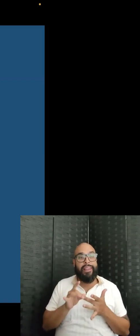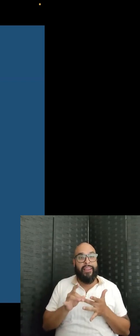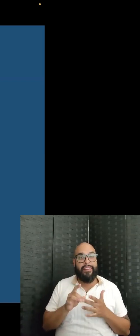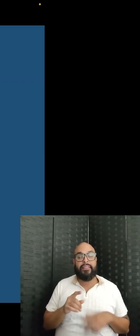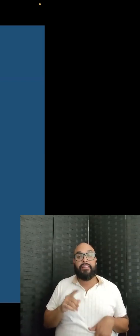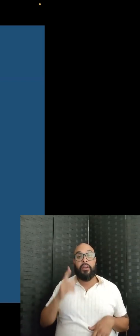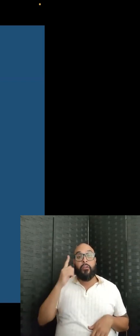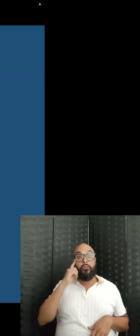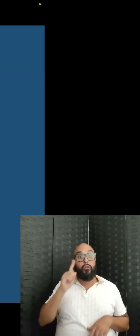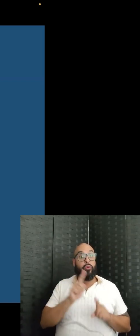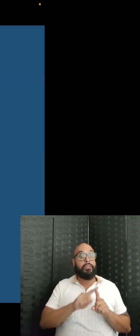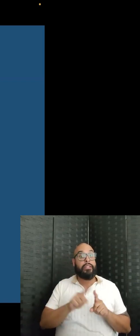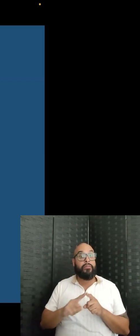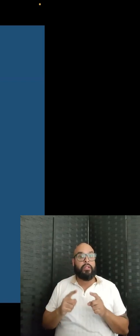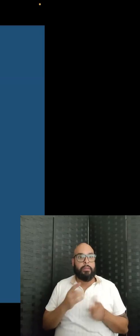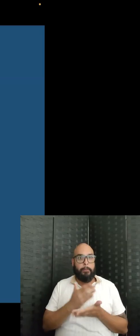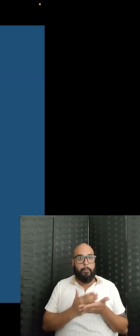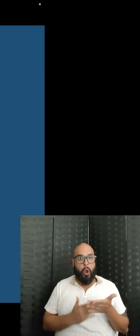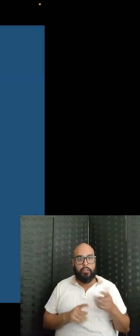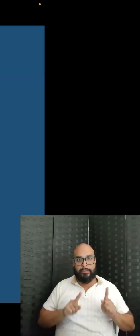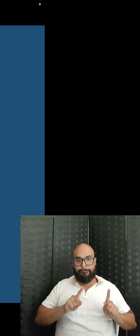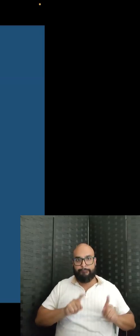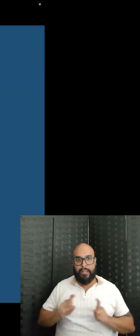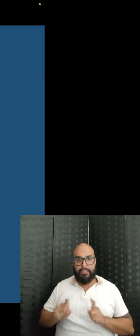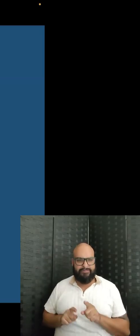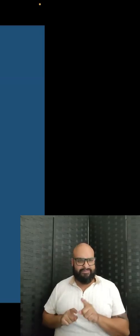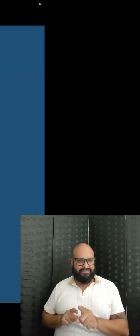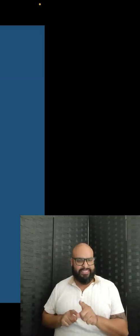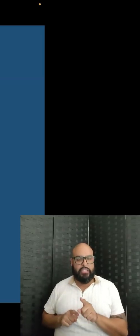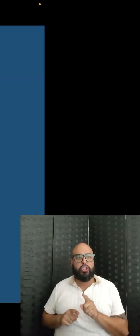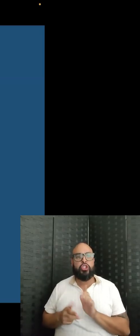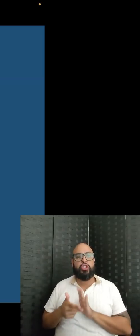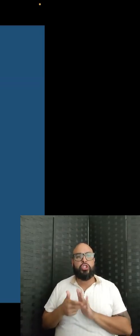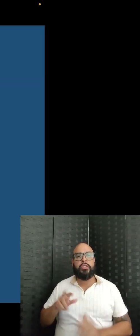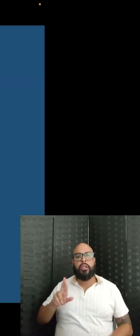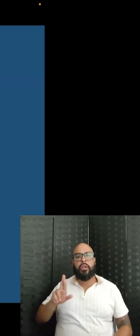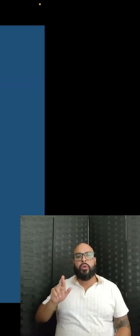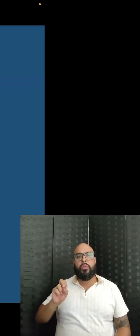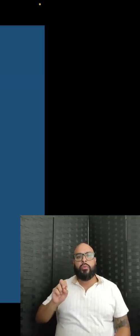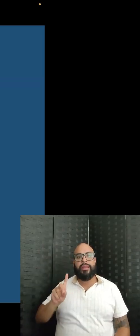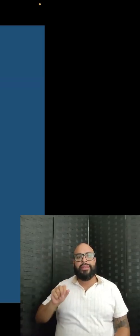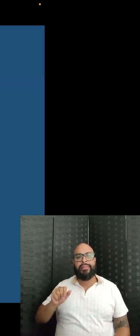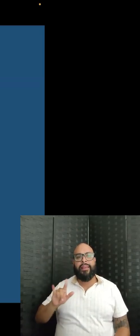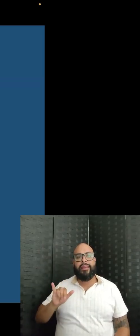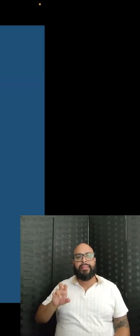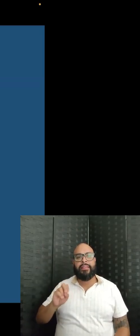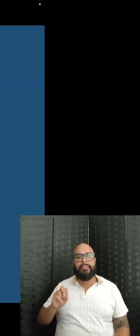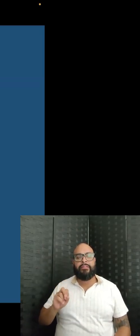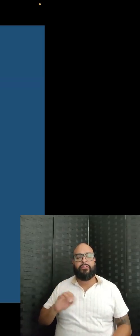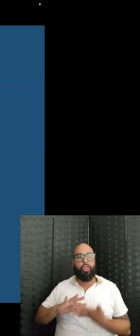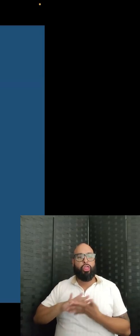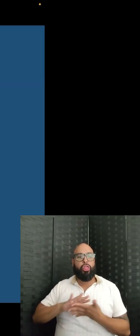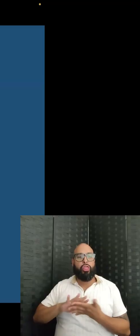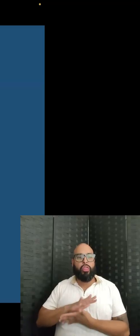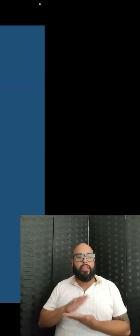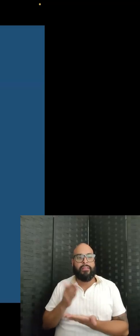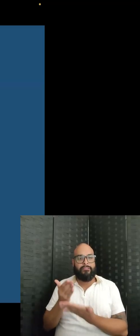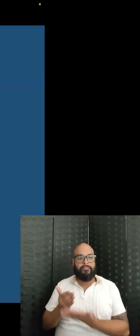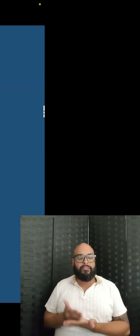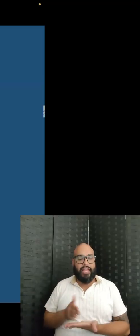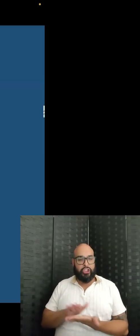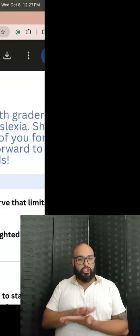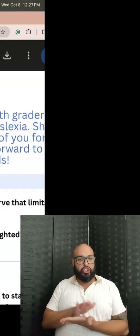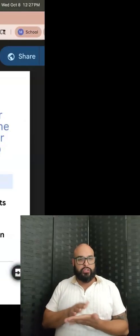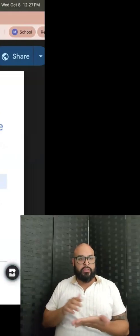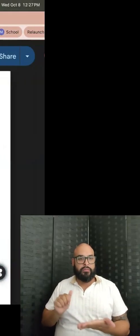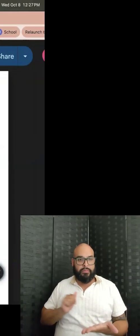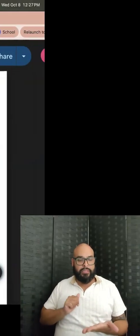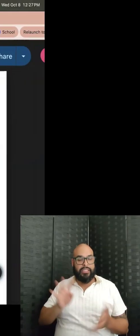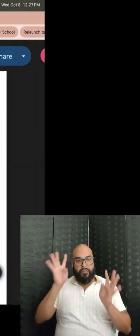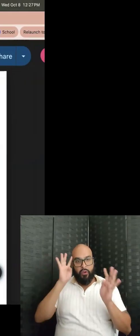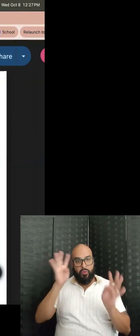And then this one, the redacted fact sheet is actually a document, if you can pull it up, that I created for my daughter, for my daughter's teachers at the beginning of the year.